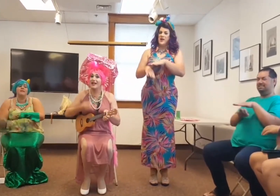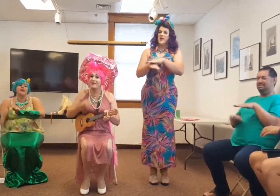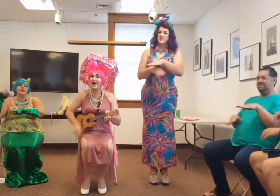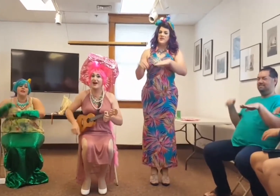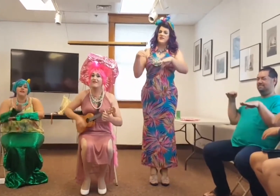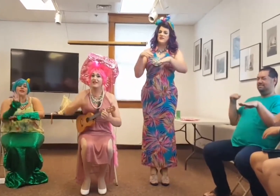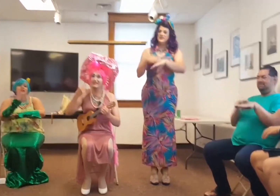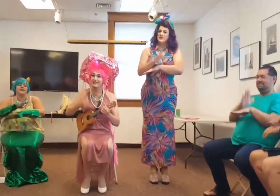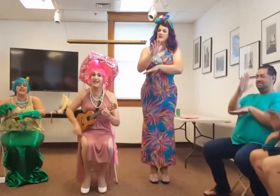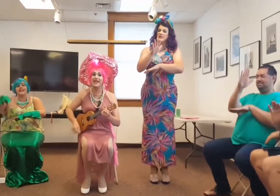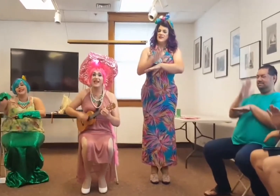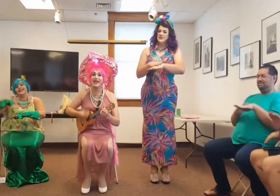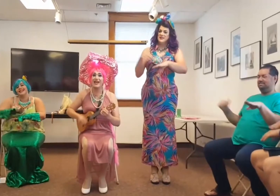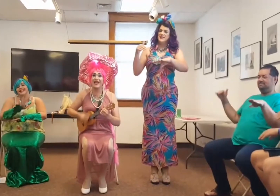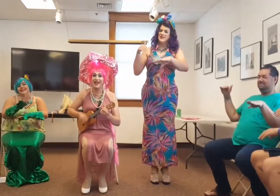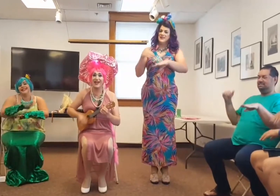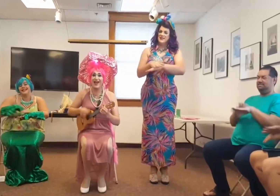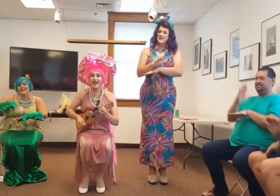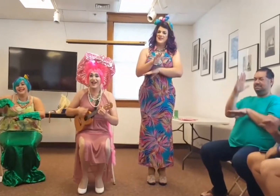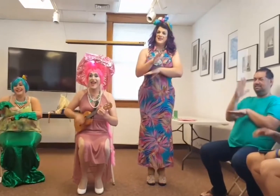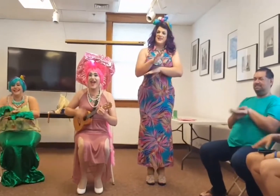of the sea! 🎶🎶🎶